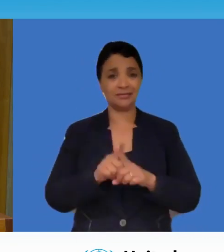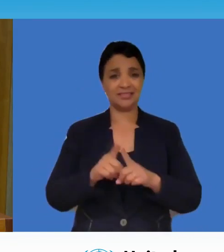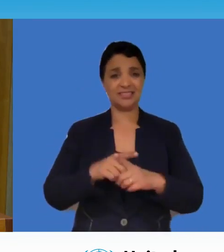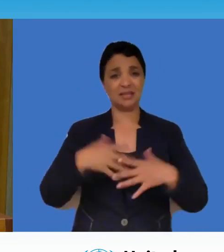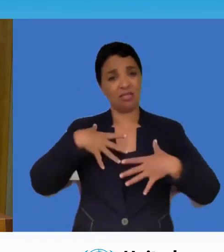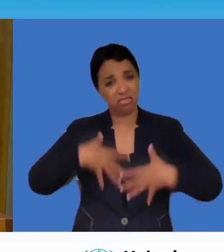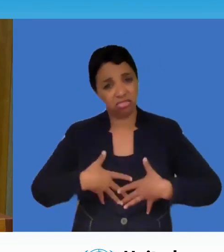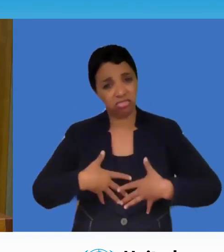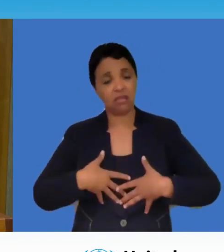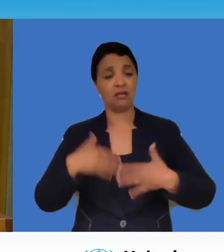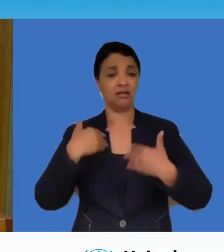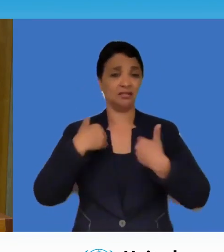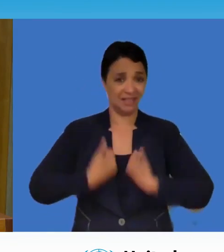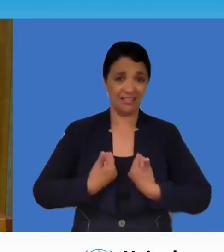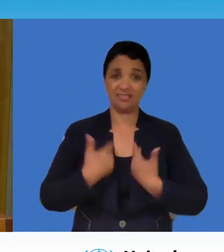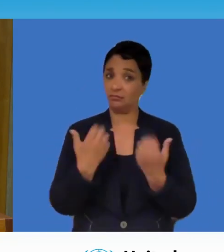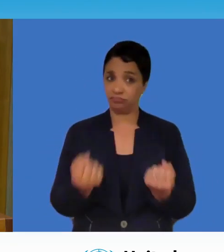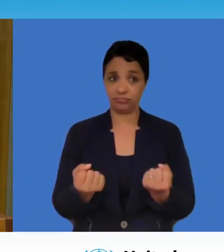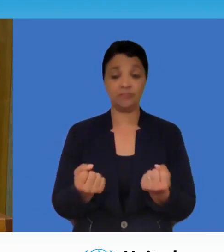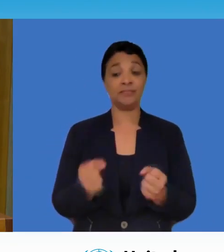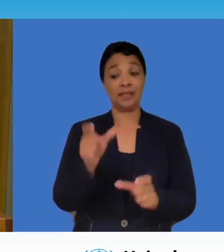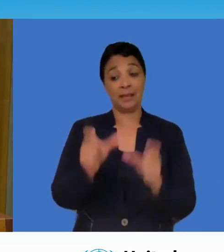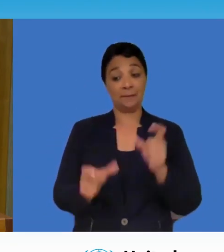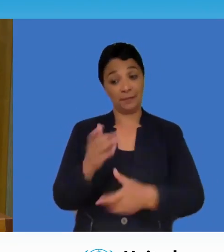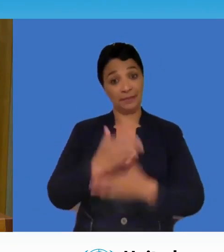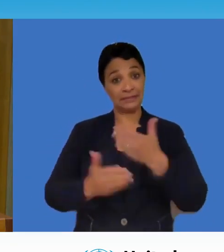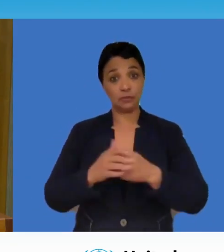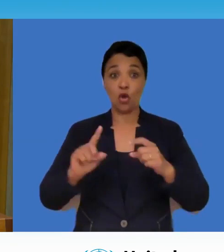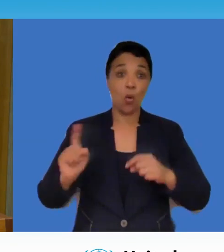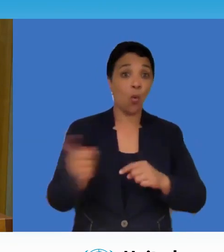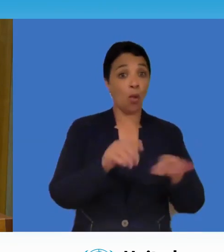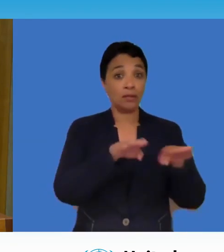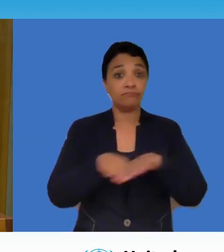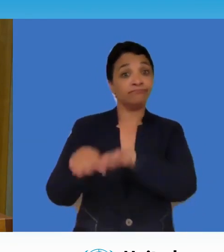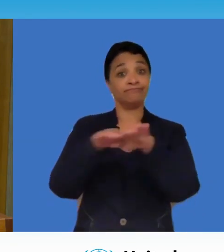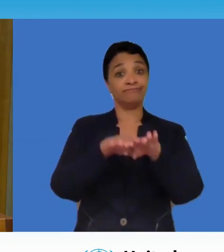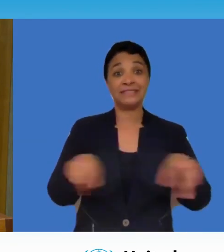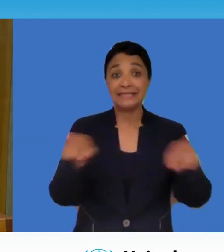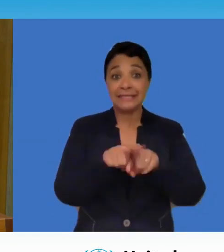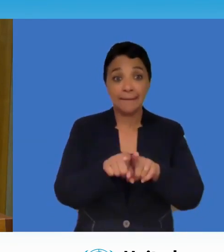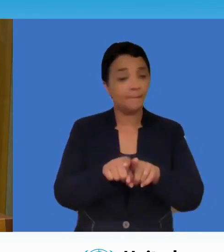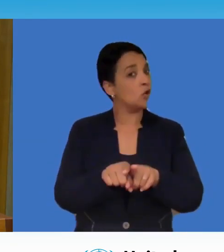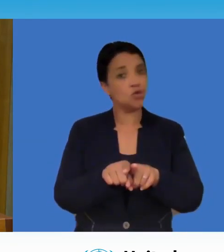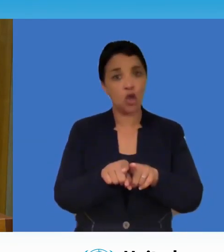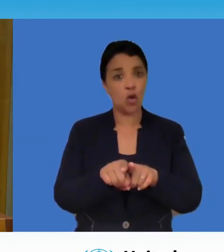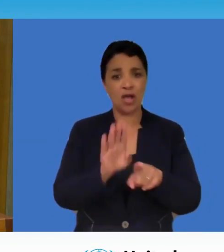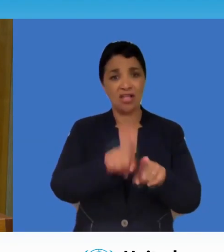or poor oral health persons with disabilities are not a homogeneous population and the risks